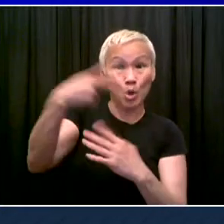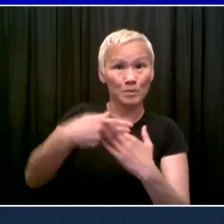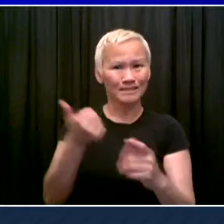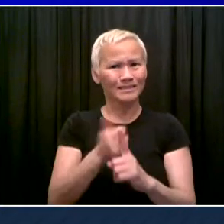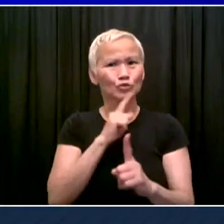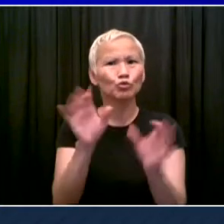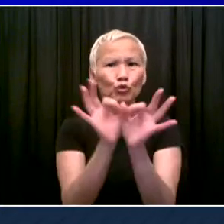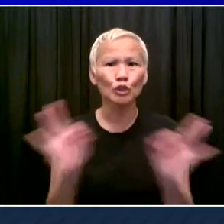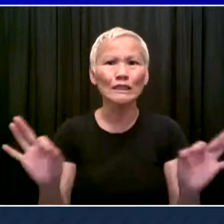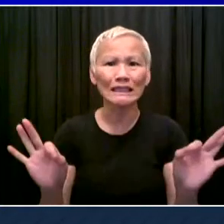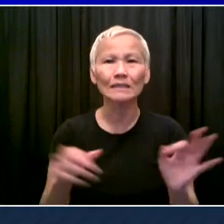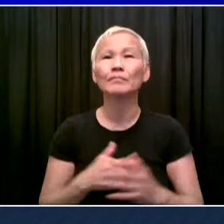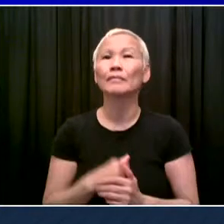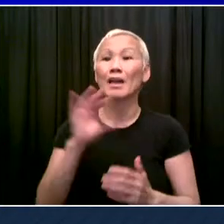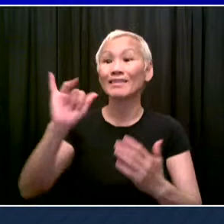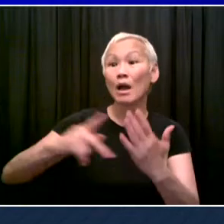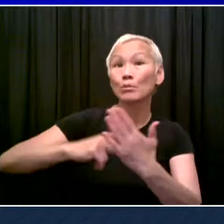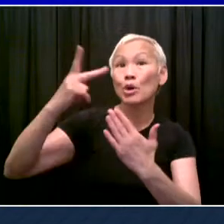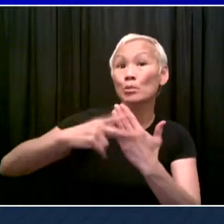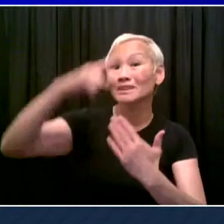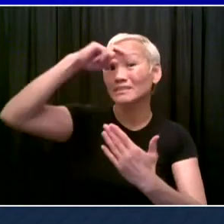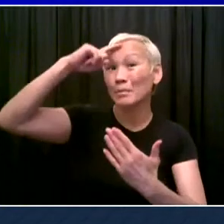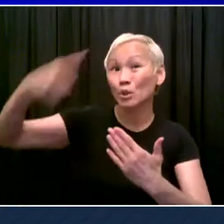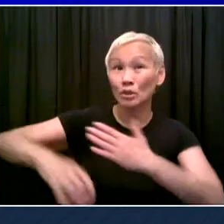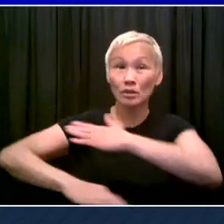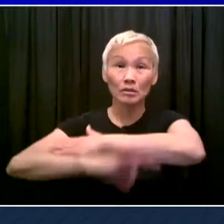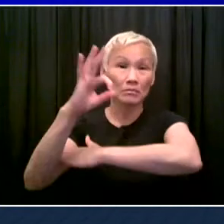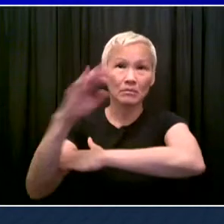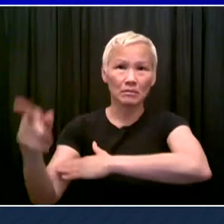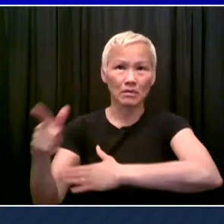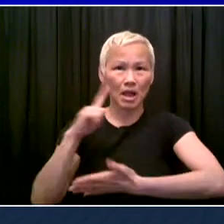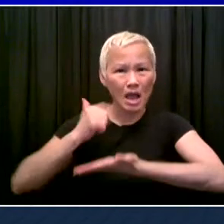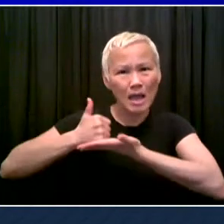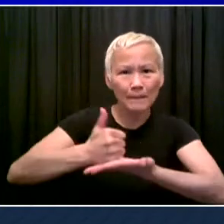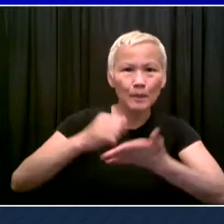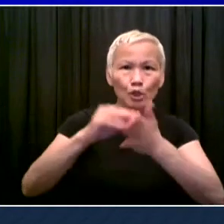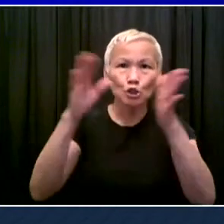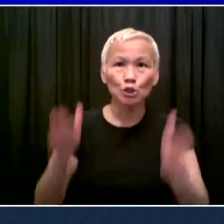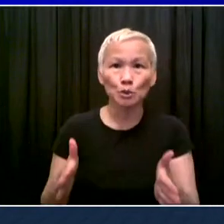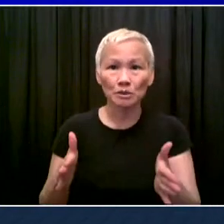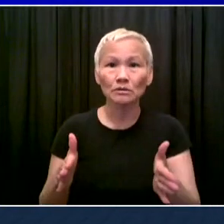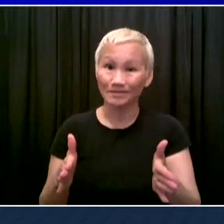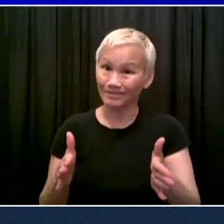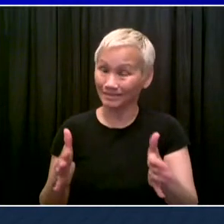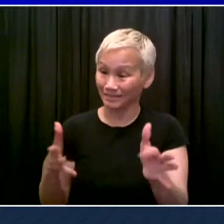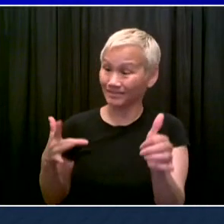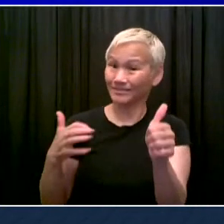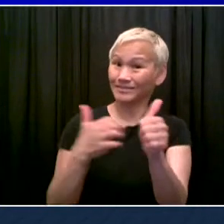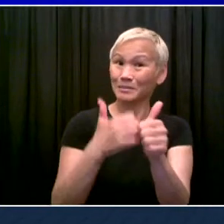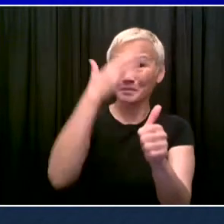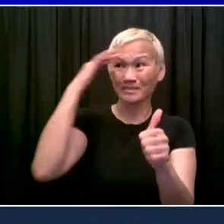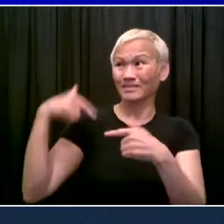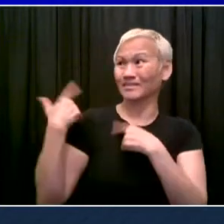CHILD BEING WELCOMED TO A SA FE AND POSITIVE NURTURING ENVIRONMENT FOR THE SUMMER. EDUCATION, RECREATION, CULTURE, ALL FOR FREE.